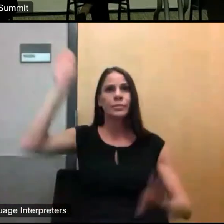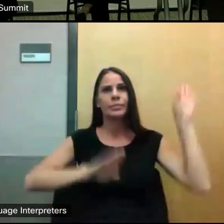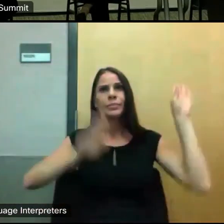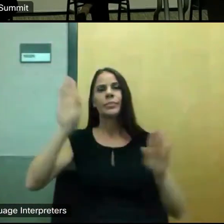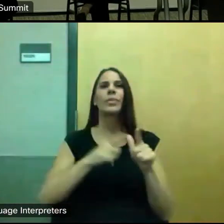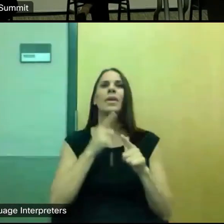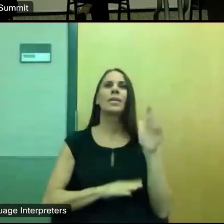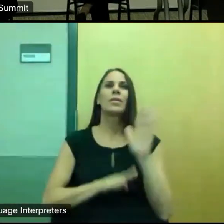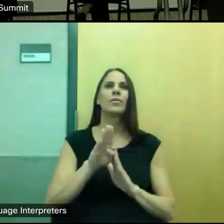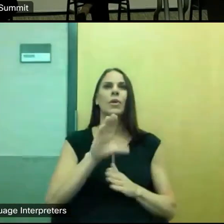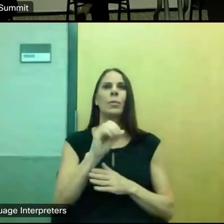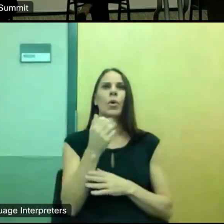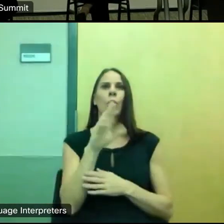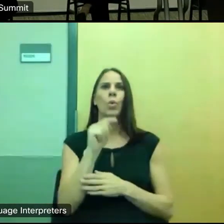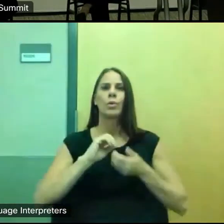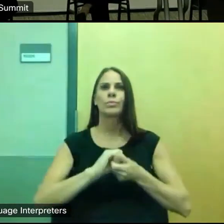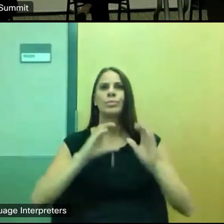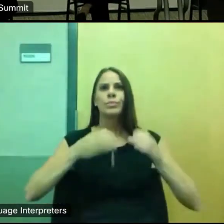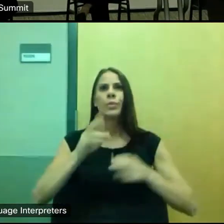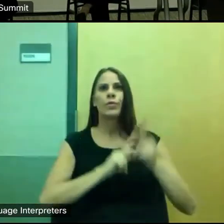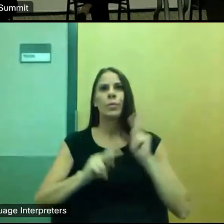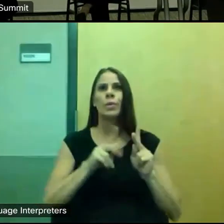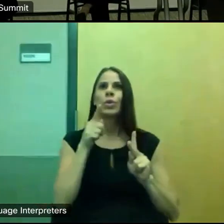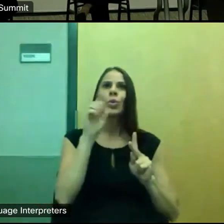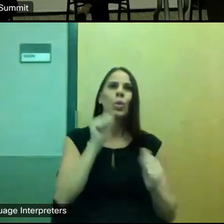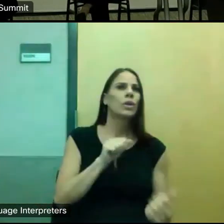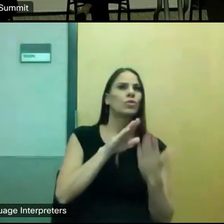of folks that you're going to tackle. You know, obesity in certain communities or